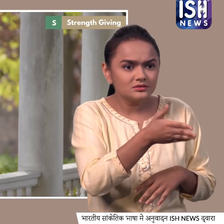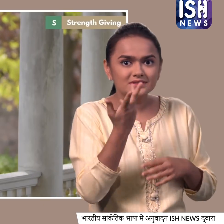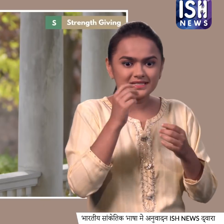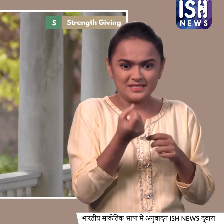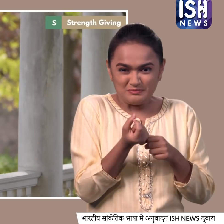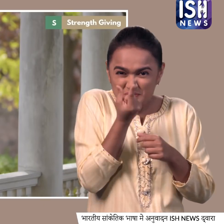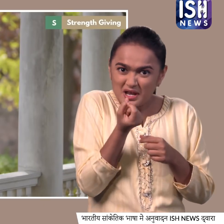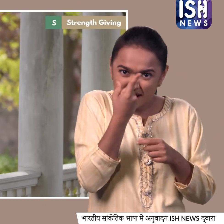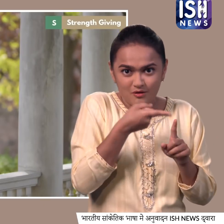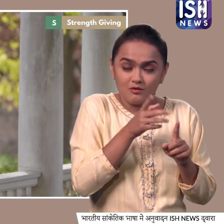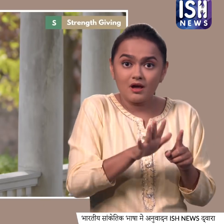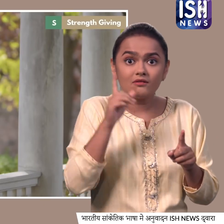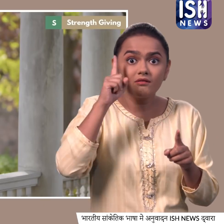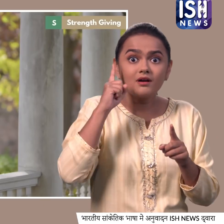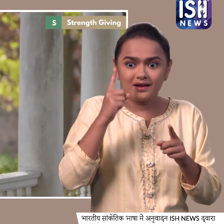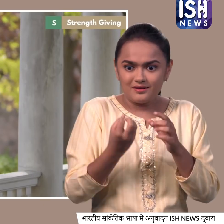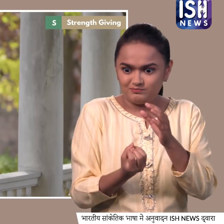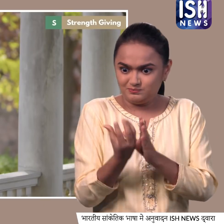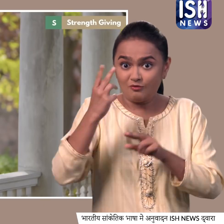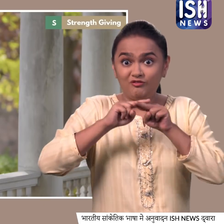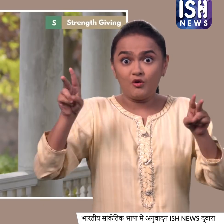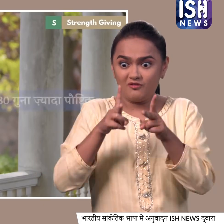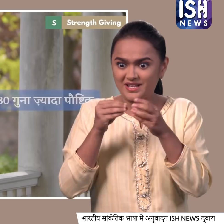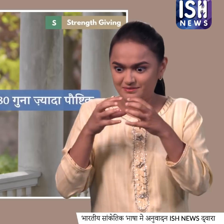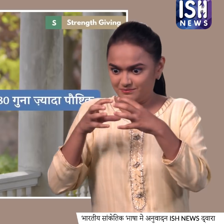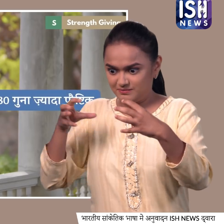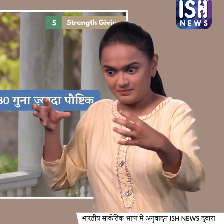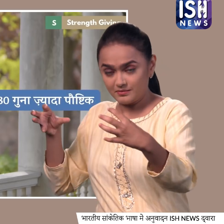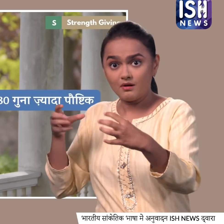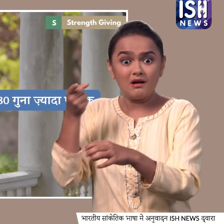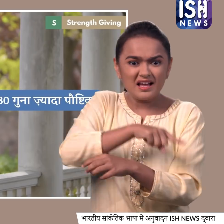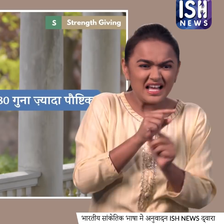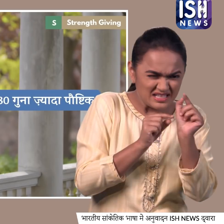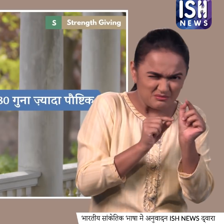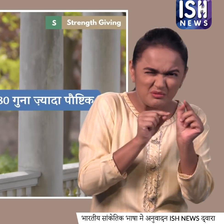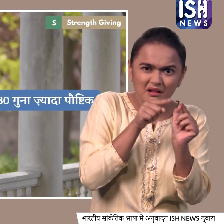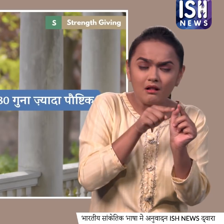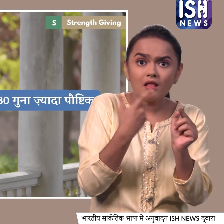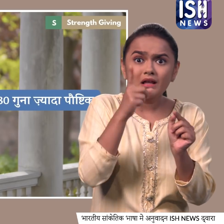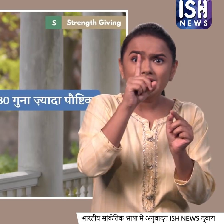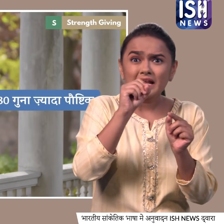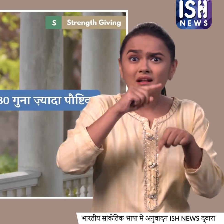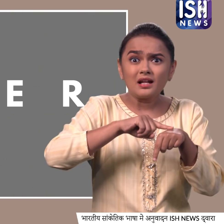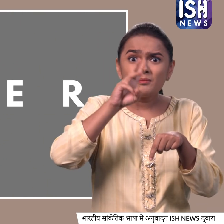that sprouts are 10-30 times more nutritious than a full grown plant